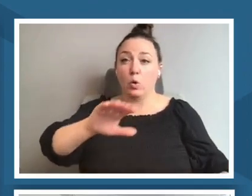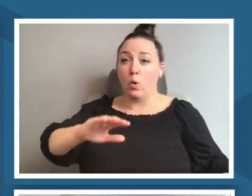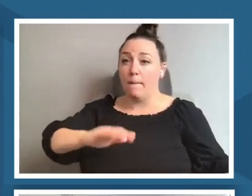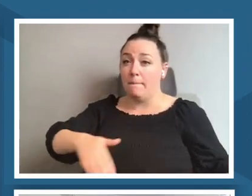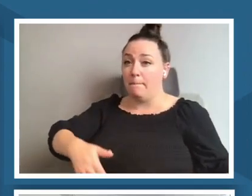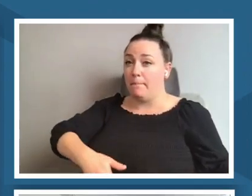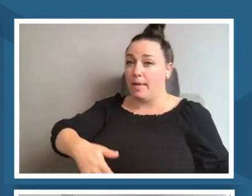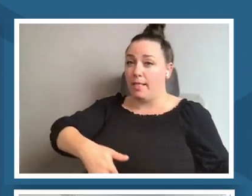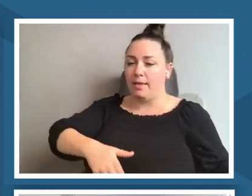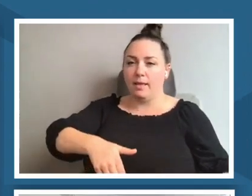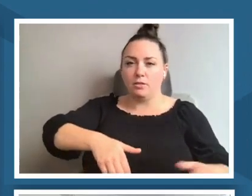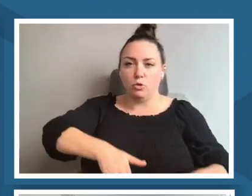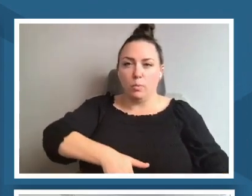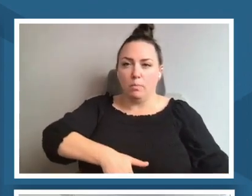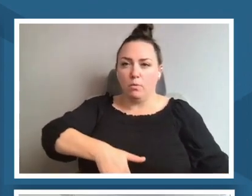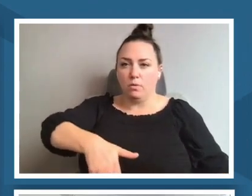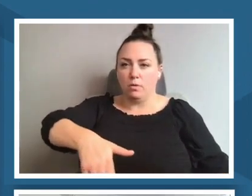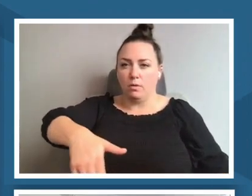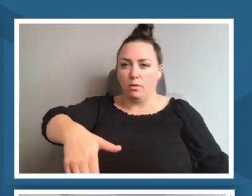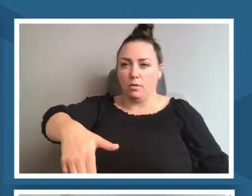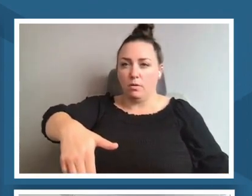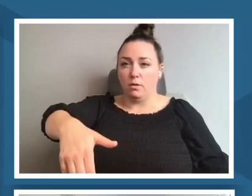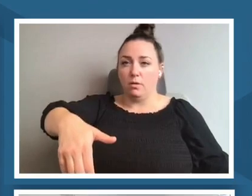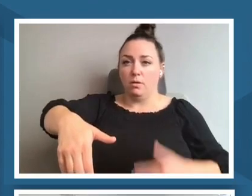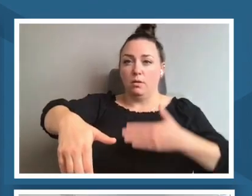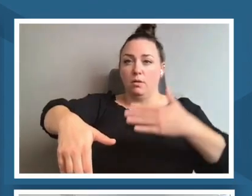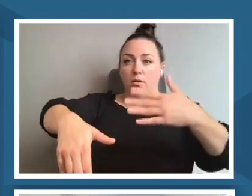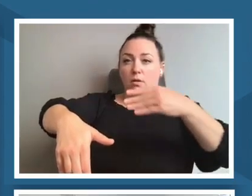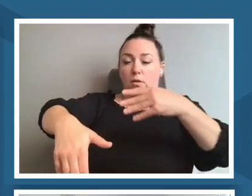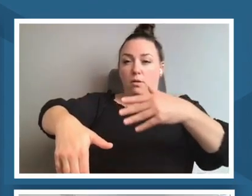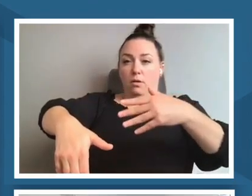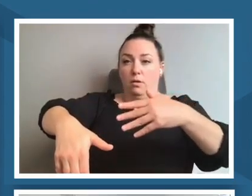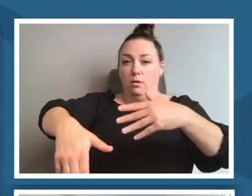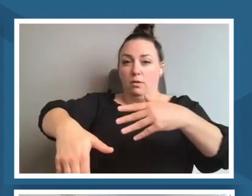and on the exhale